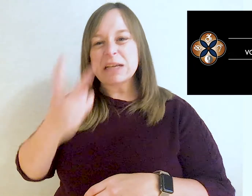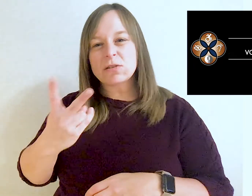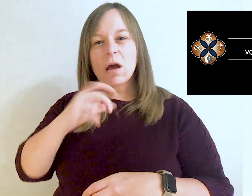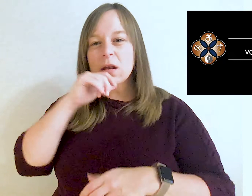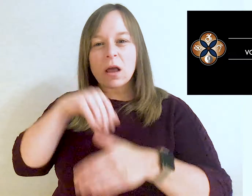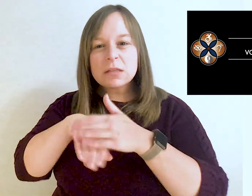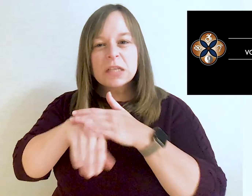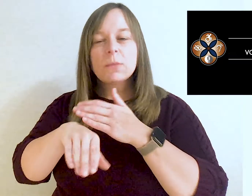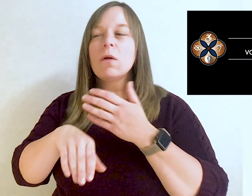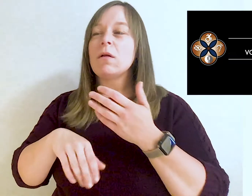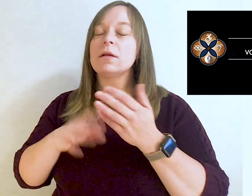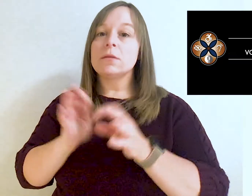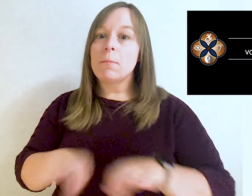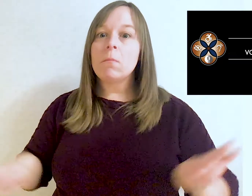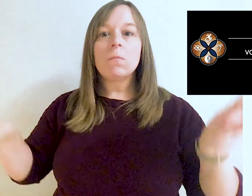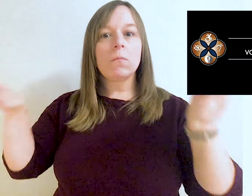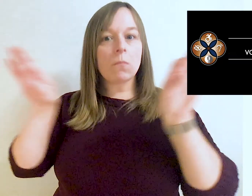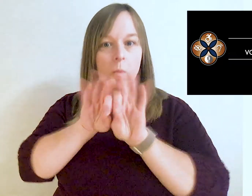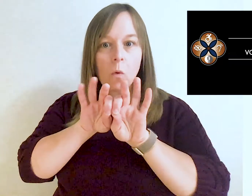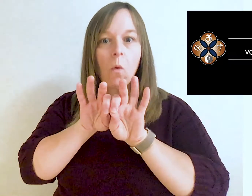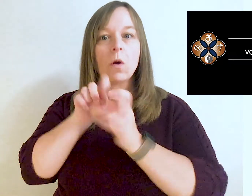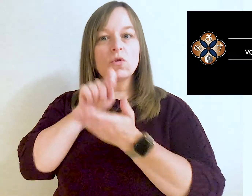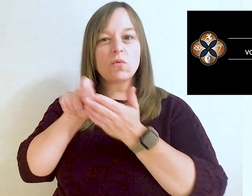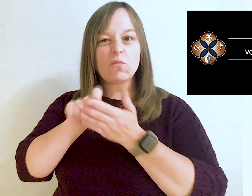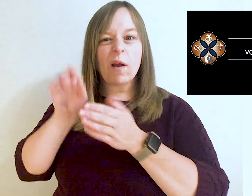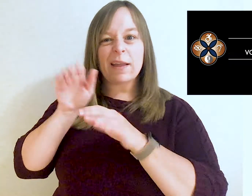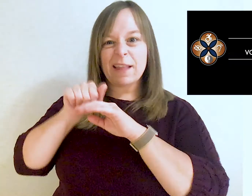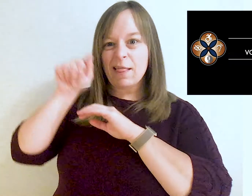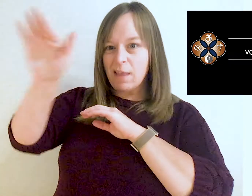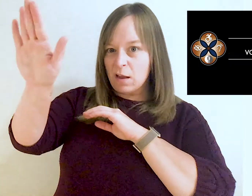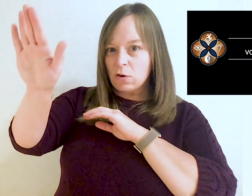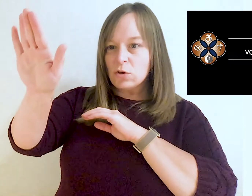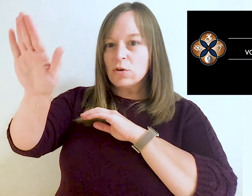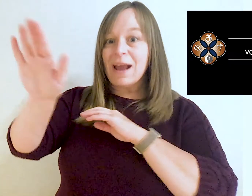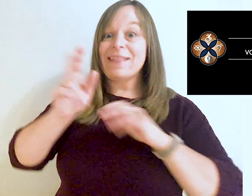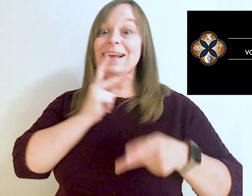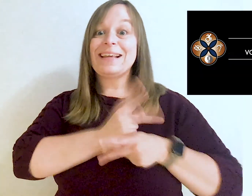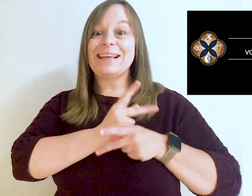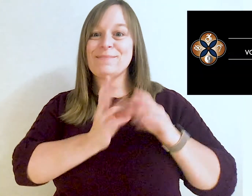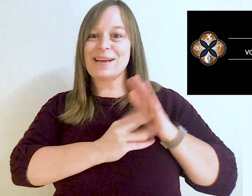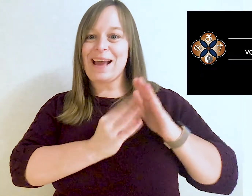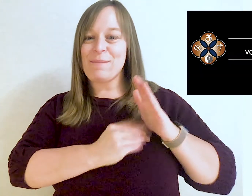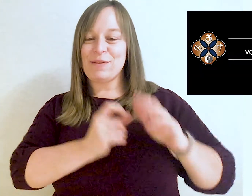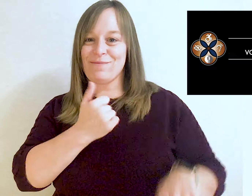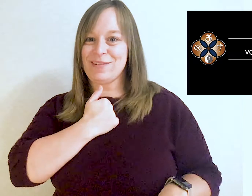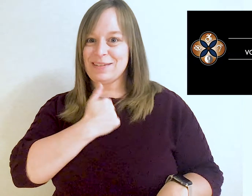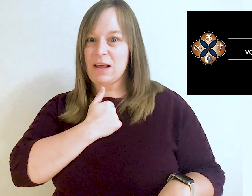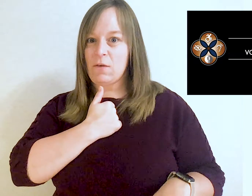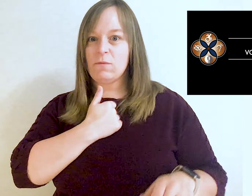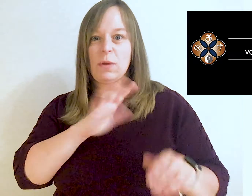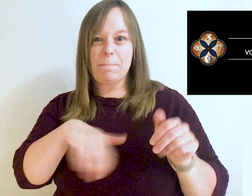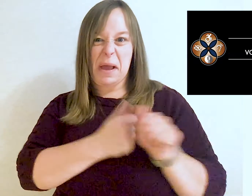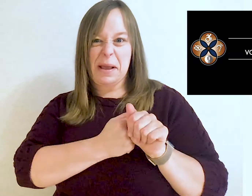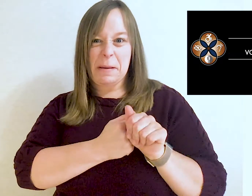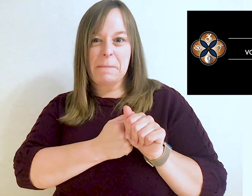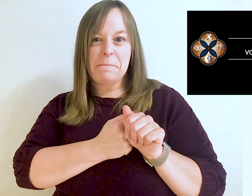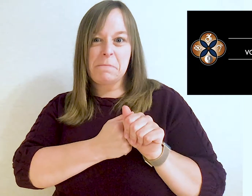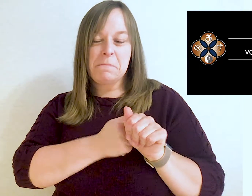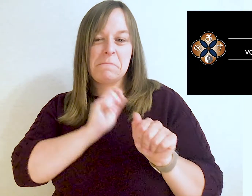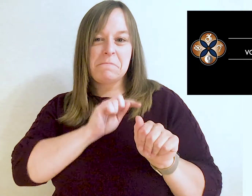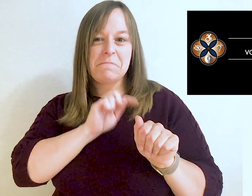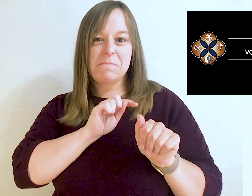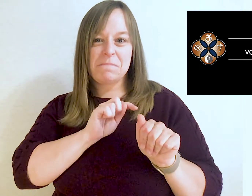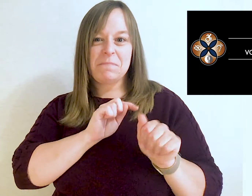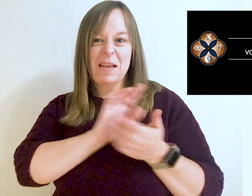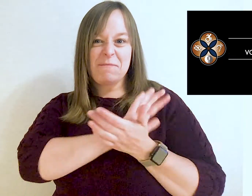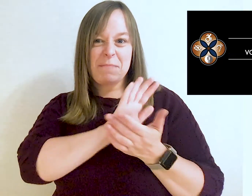experienced. It's really important to write a letter and to keep a copy for yourself. So there is a paper trail of